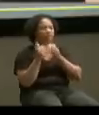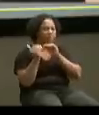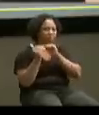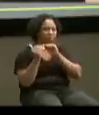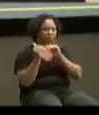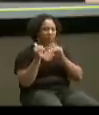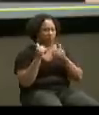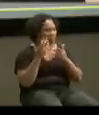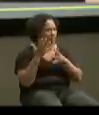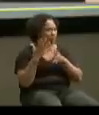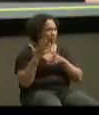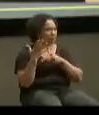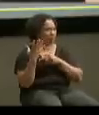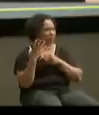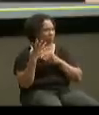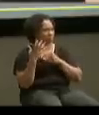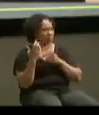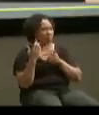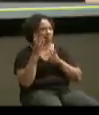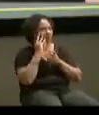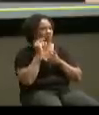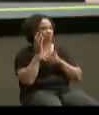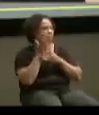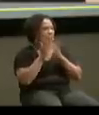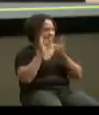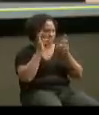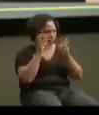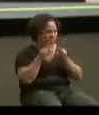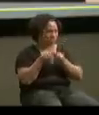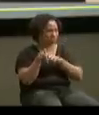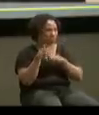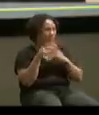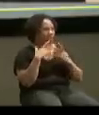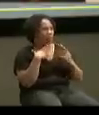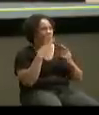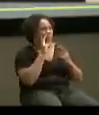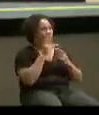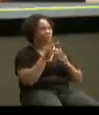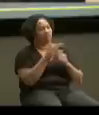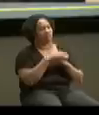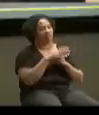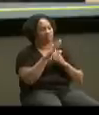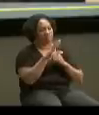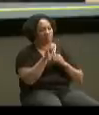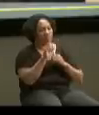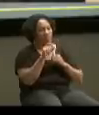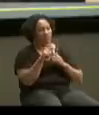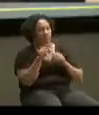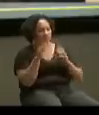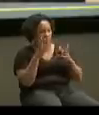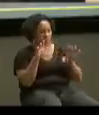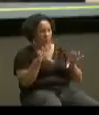ALREADY GRAPPLING WITH SOME OF THESE ISSUES THEMSELVES.